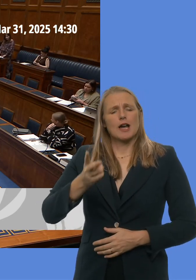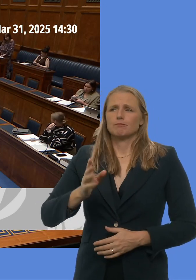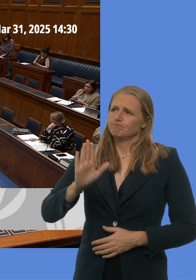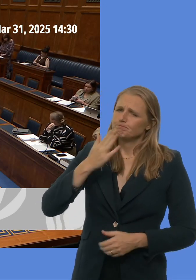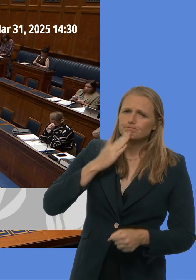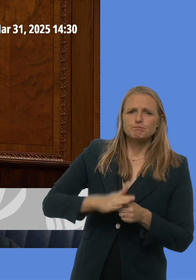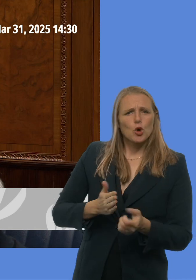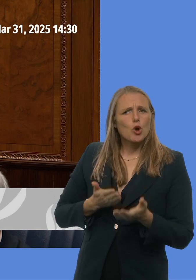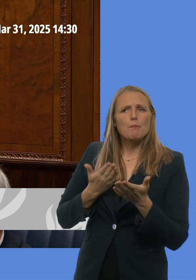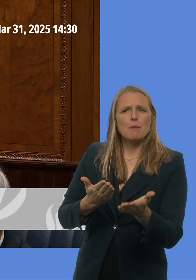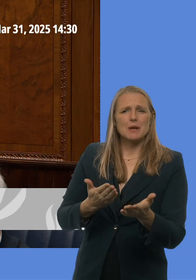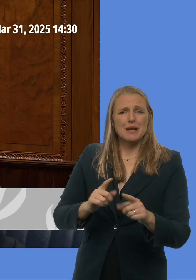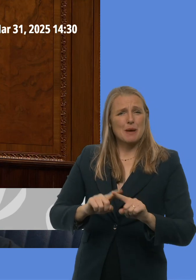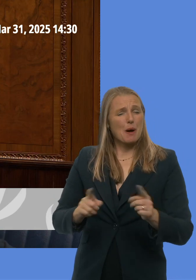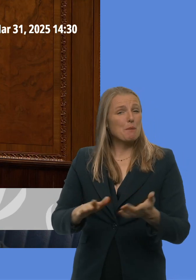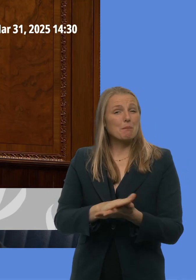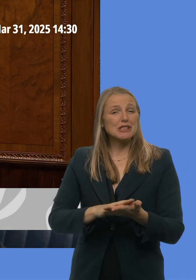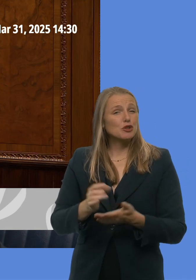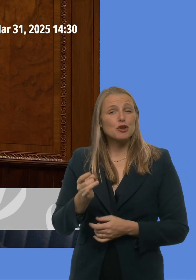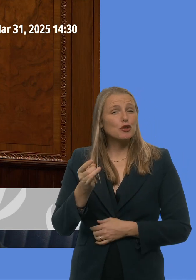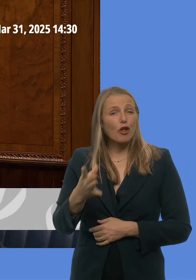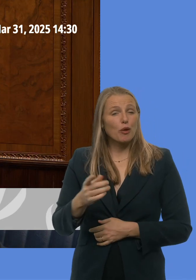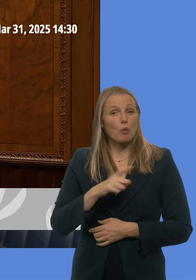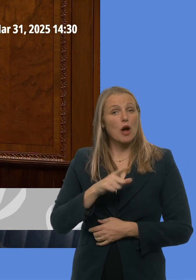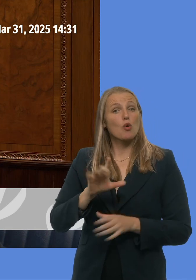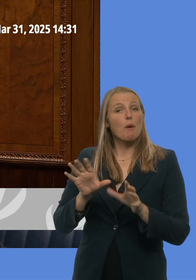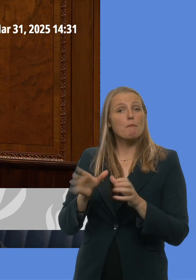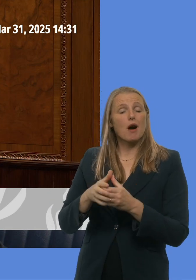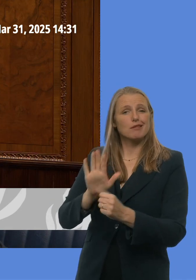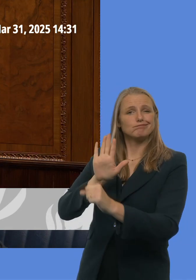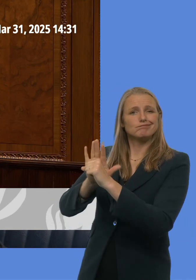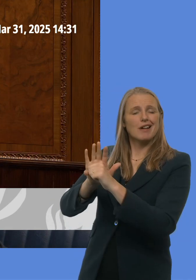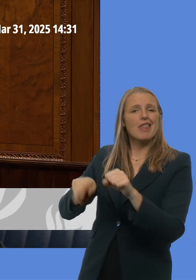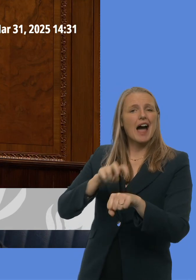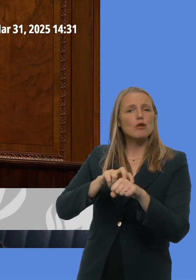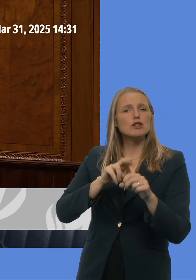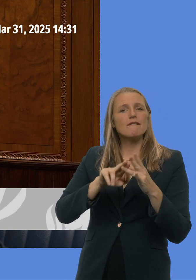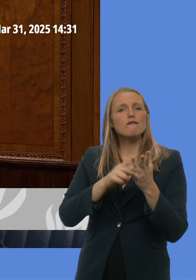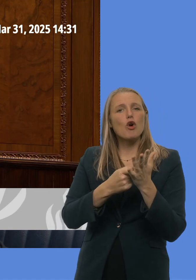It is meaningless when your party blocks funding for Forrest na Gaeilge and opposes Irish language